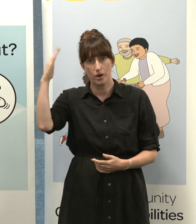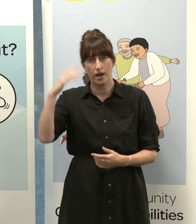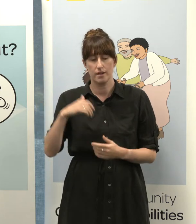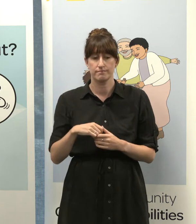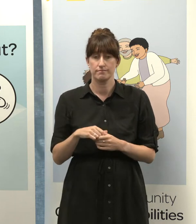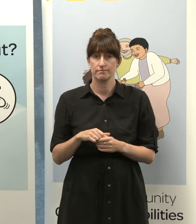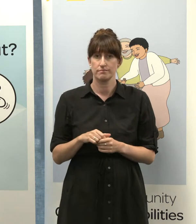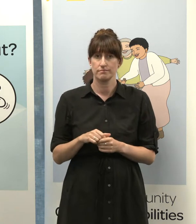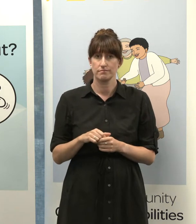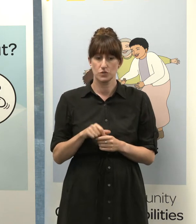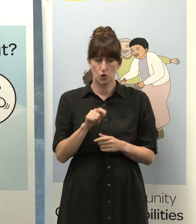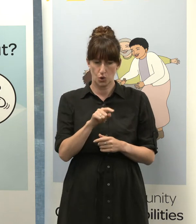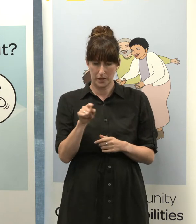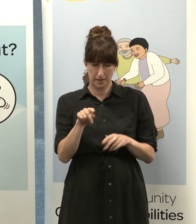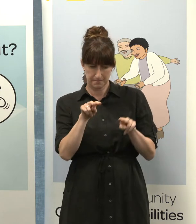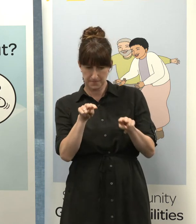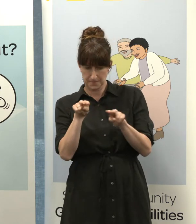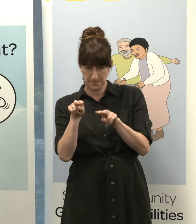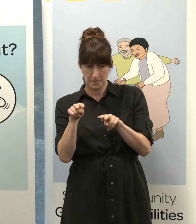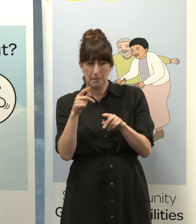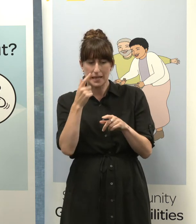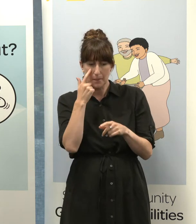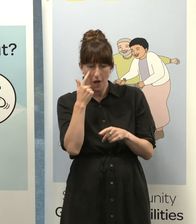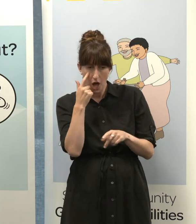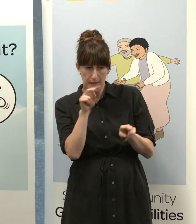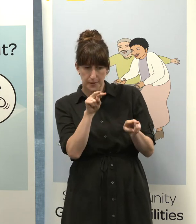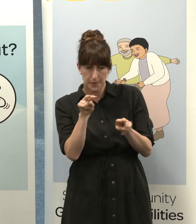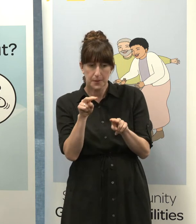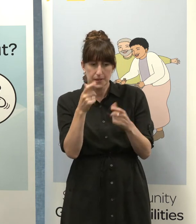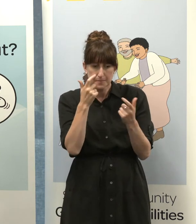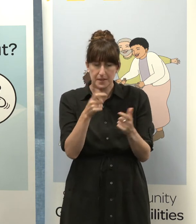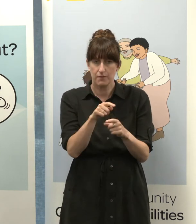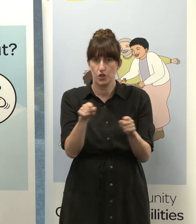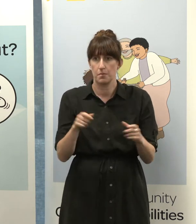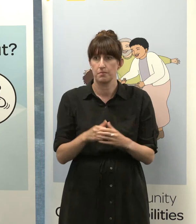And especially older people over 75. There are a range of groups we